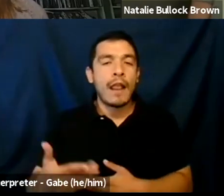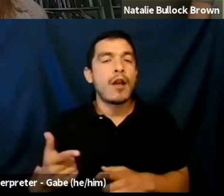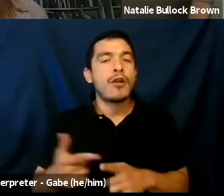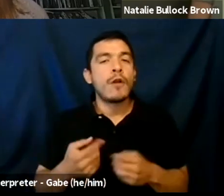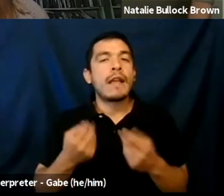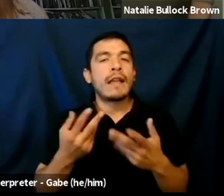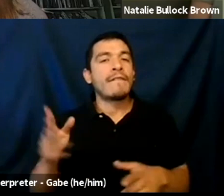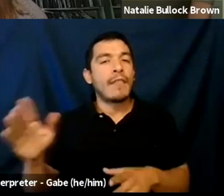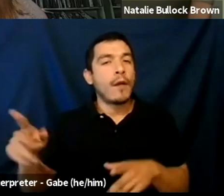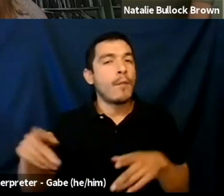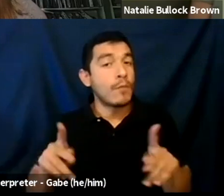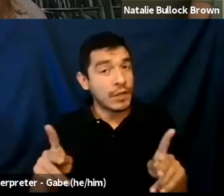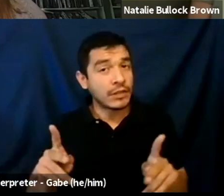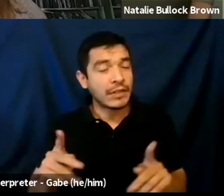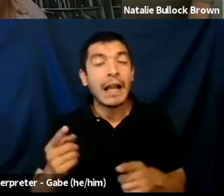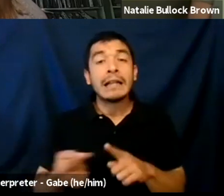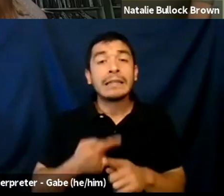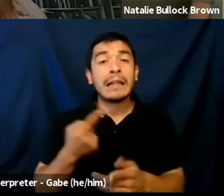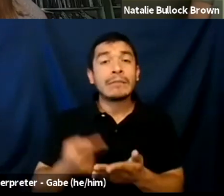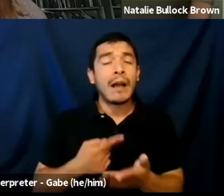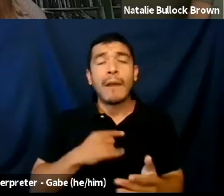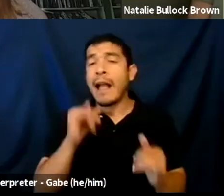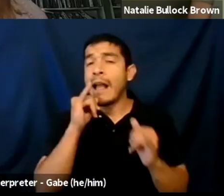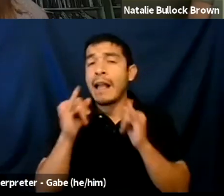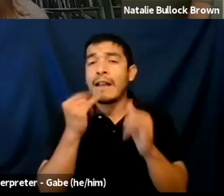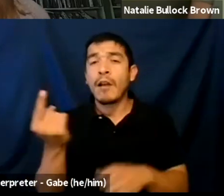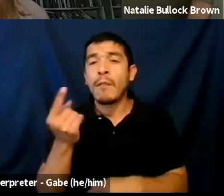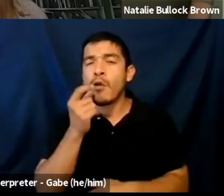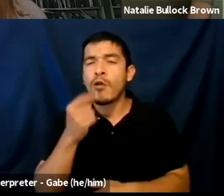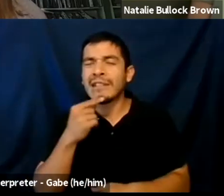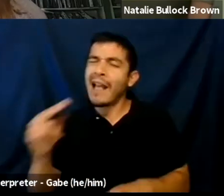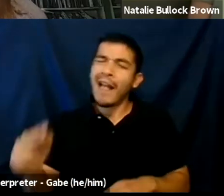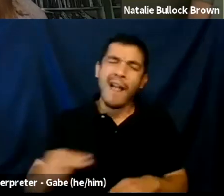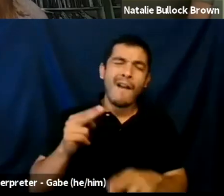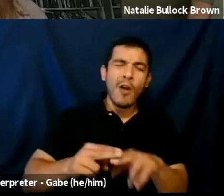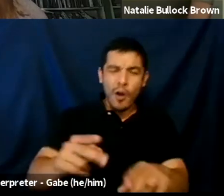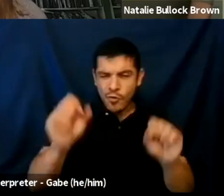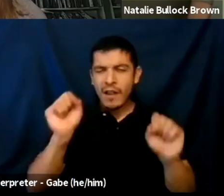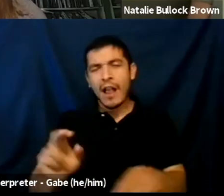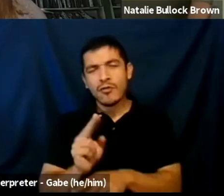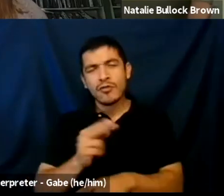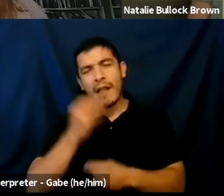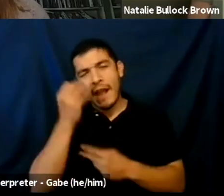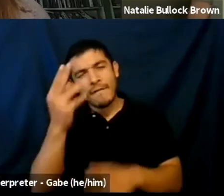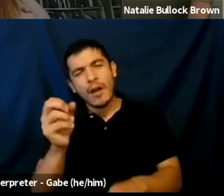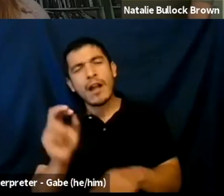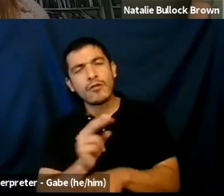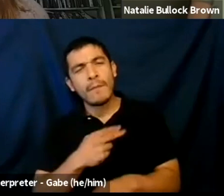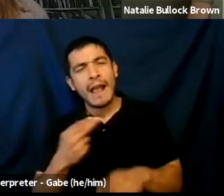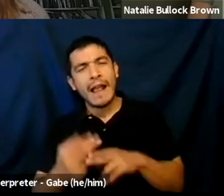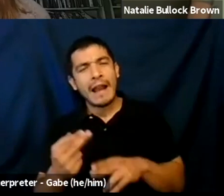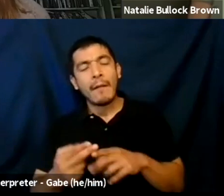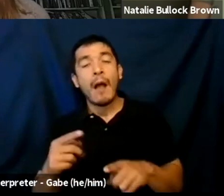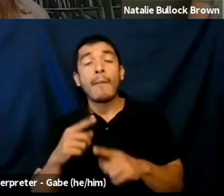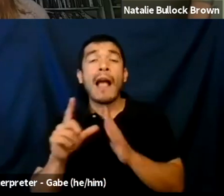Sometimes I interview someone who says, "Of course, you can publish this information, "you can use my name." But when I speak to them a month later,